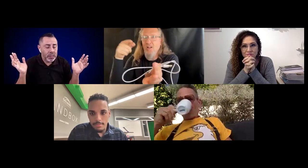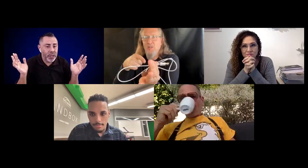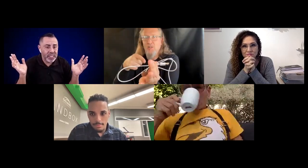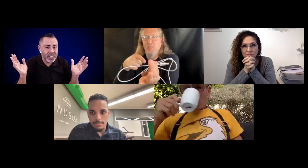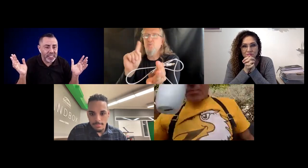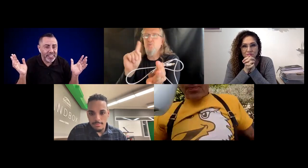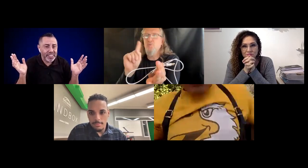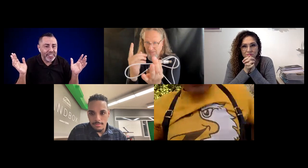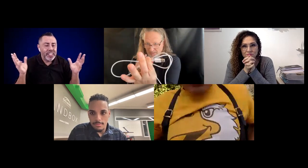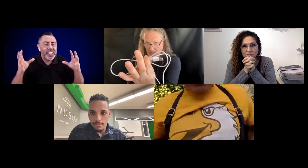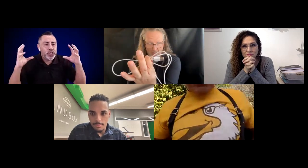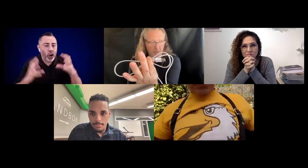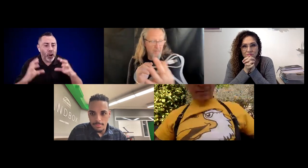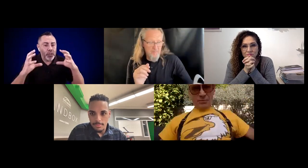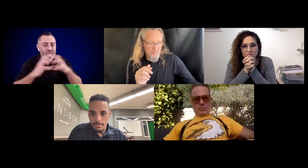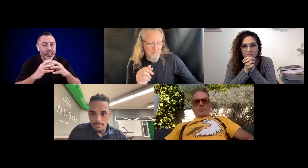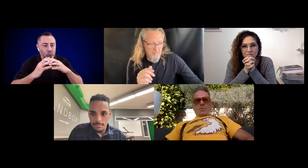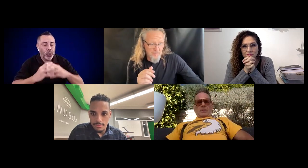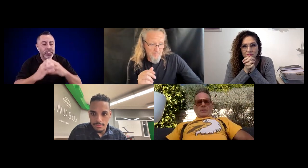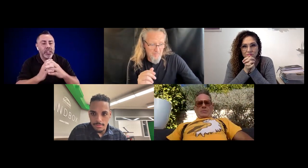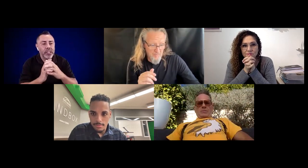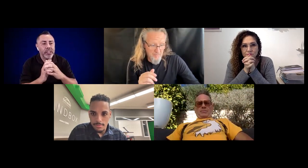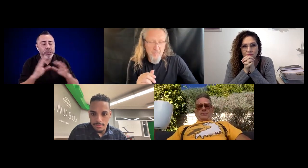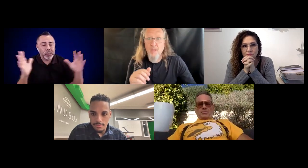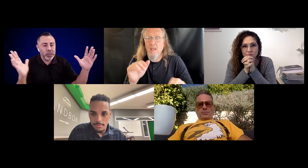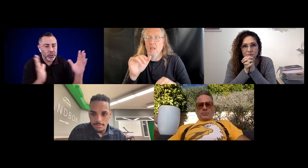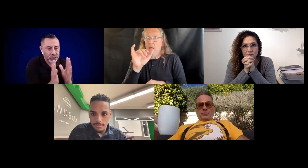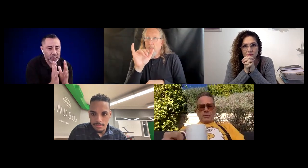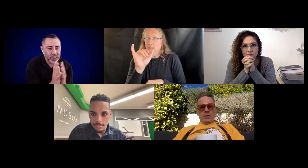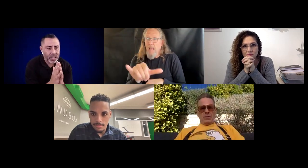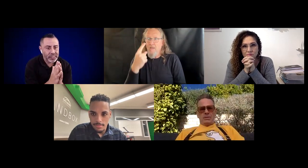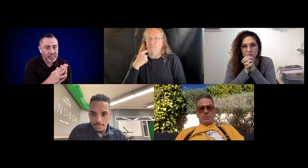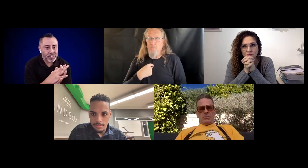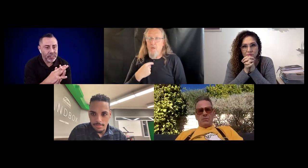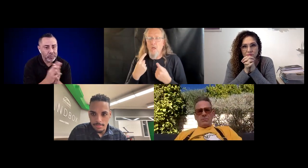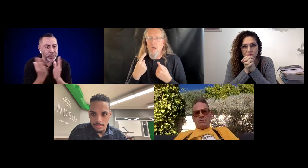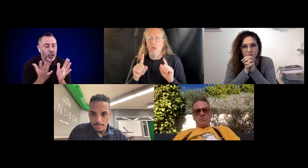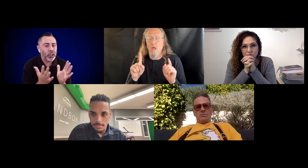No, I didn't. It's all there. The cord is still here. It's been reduced in size, but it's all still there.